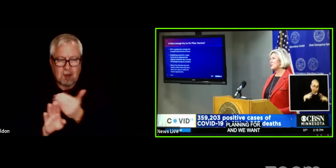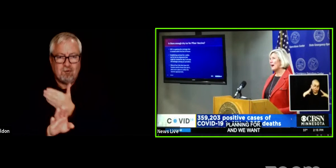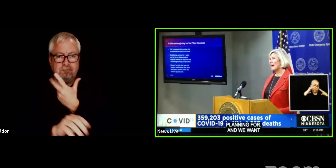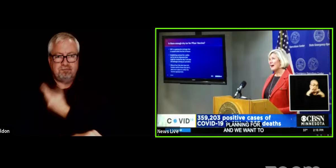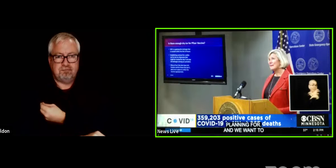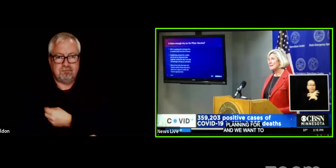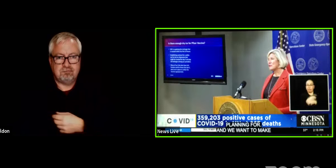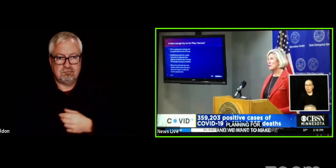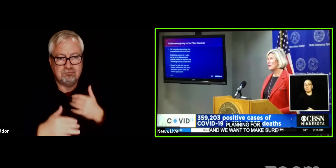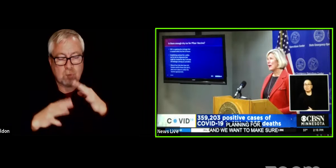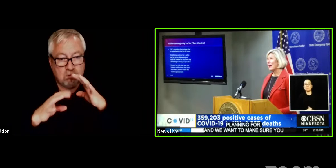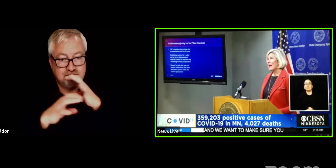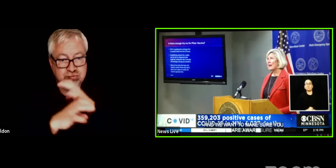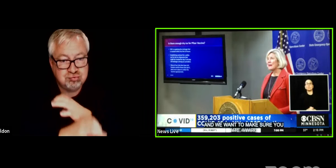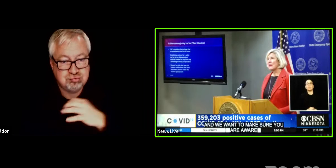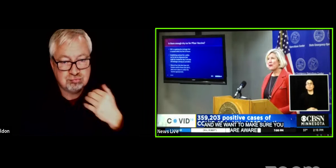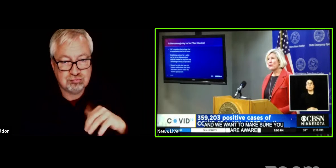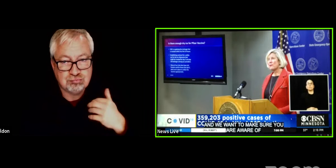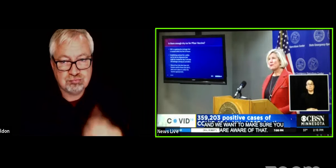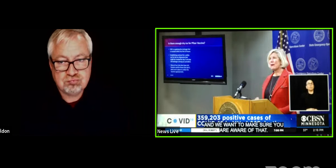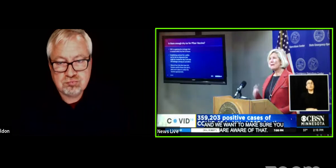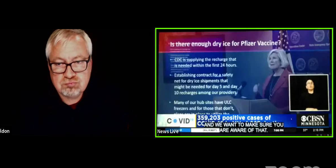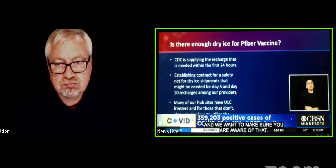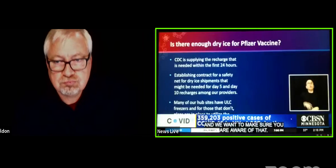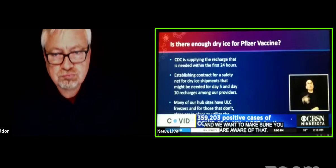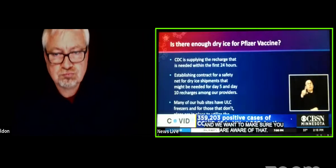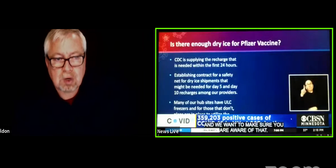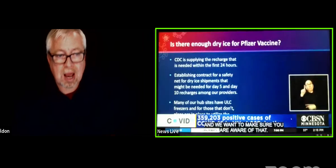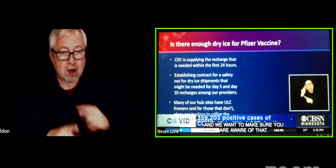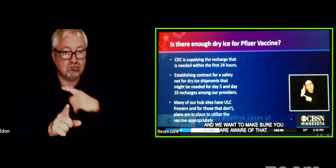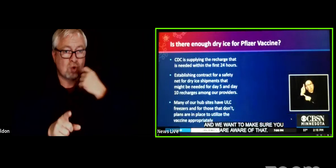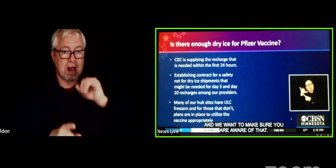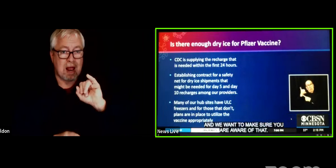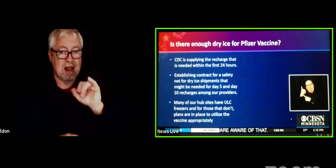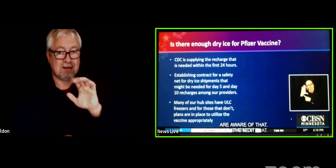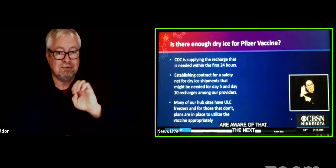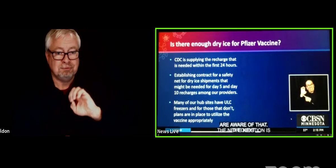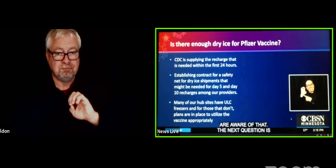THE DRY ICE ISSUE, AND, YOU KNOW, YOU'RE PROBABLY THINKING, YEAH, THEY'RE PLANNING FOR VACCINE, THEY HAVE TO